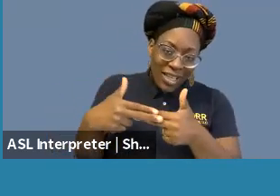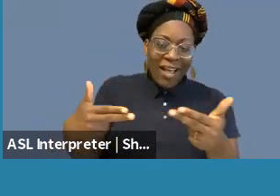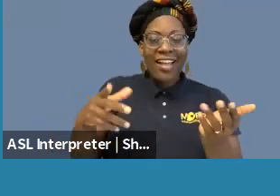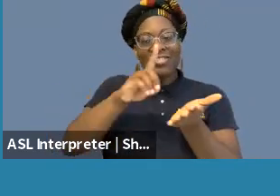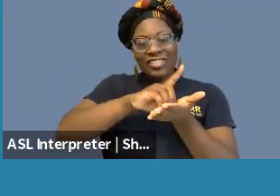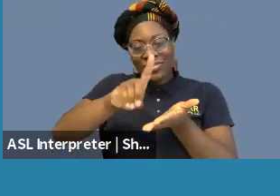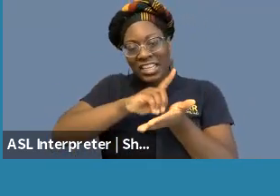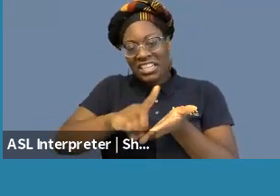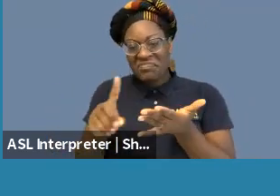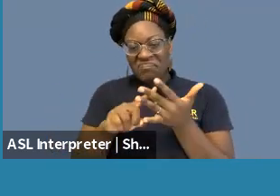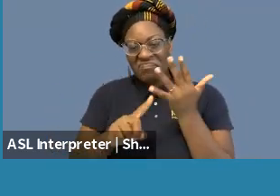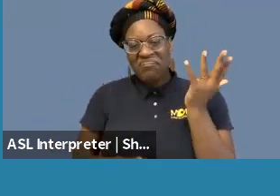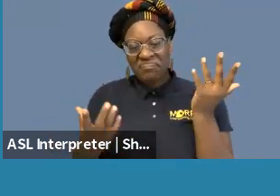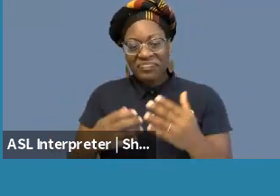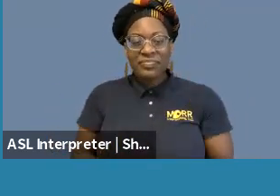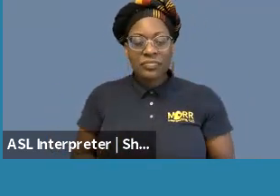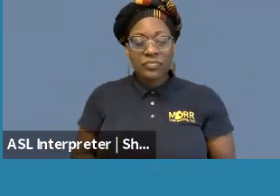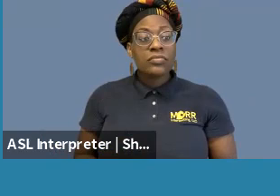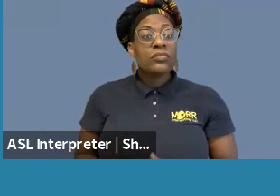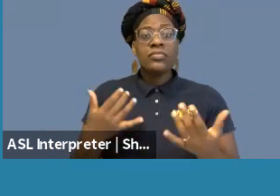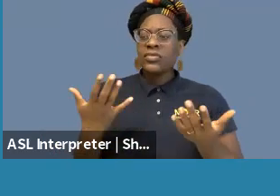definitions of multimodality and new media.